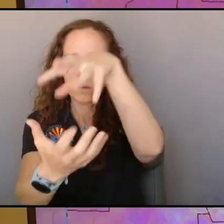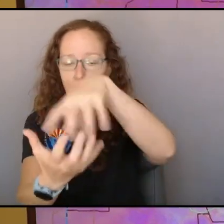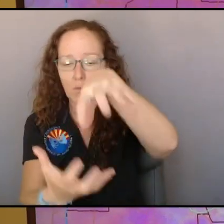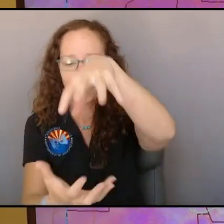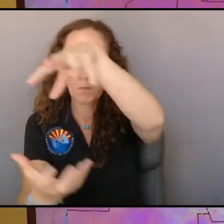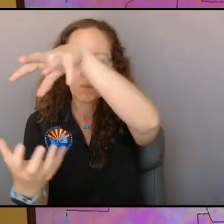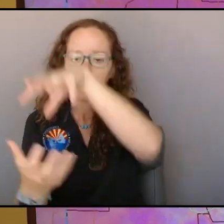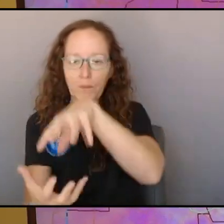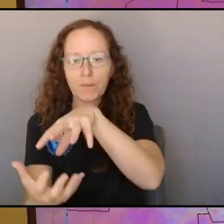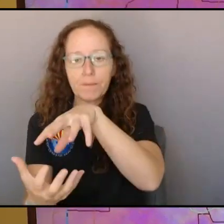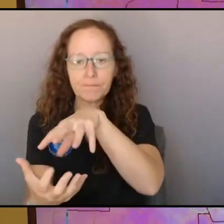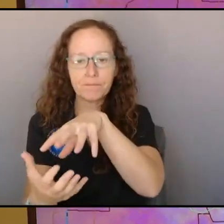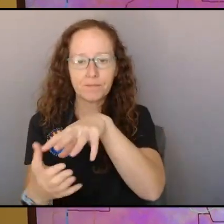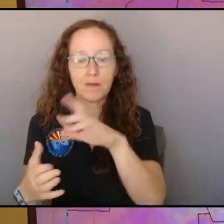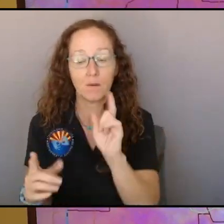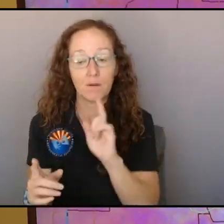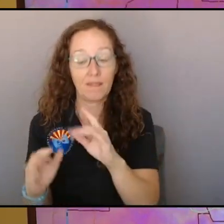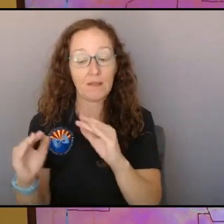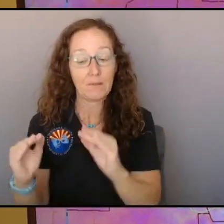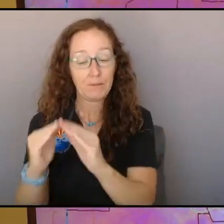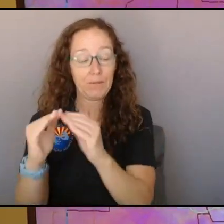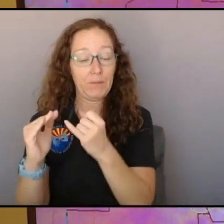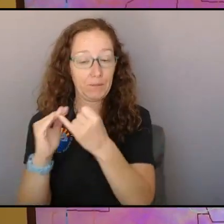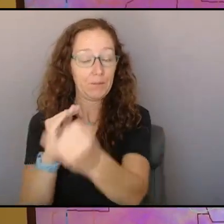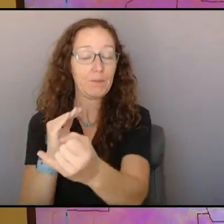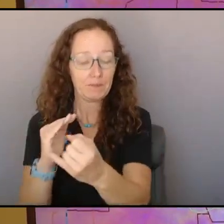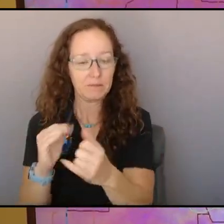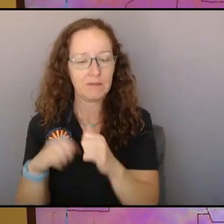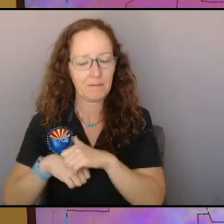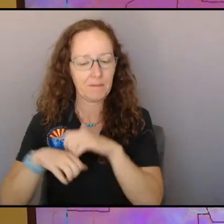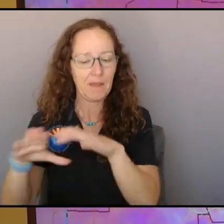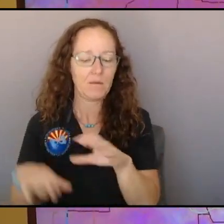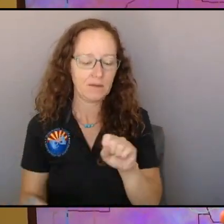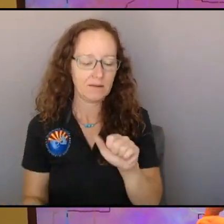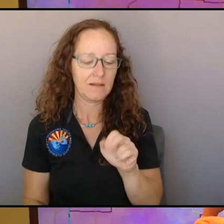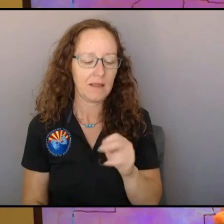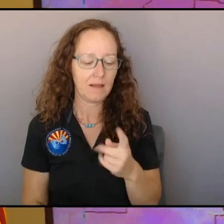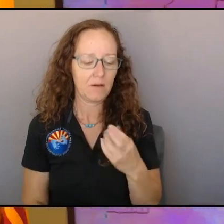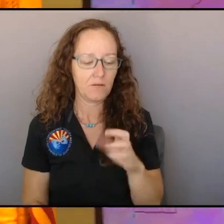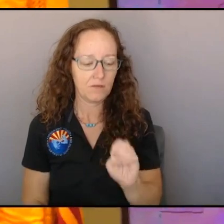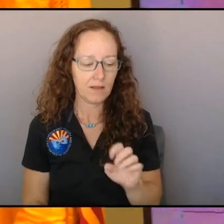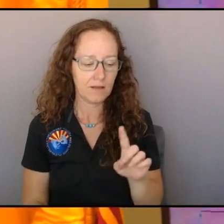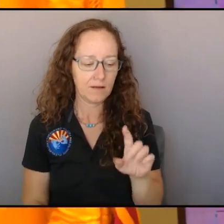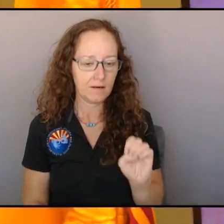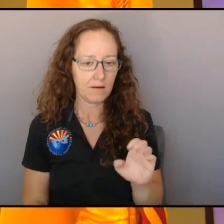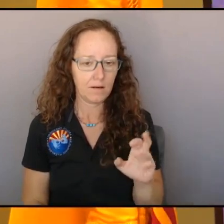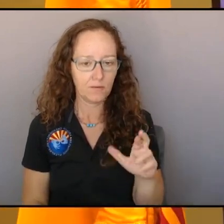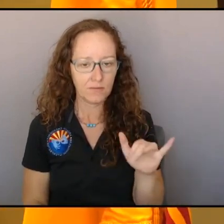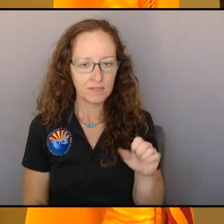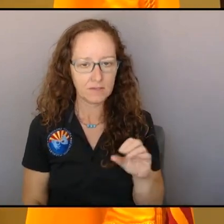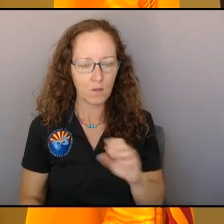that I was talking about of the Sangre de Cristos. And you see they didn't get to the west of that and they all kind of hang